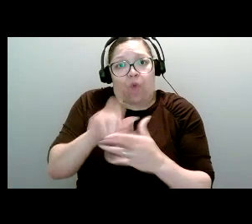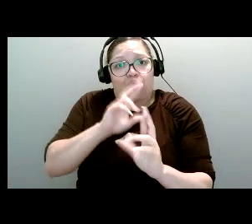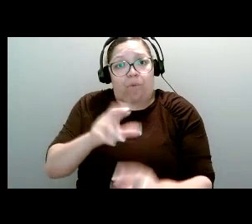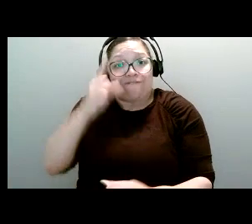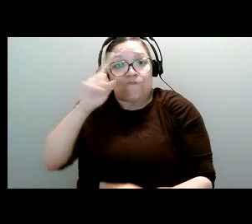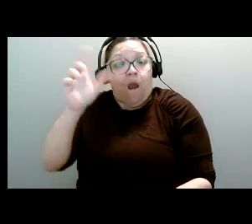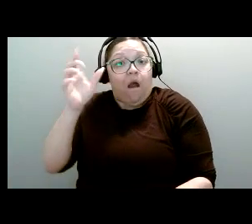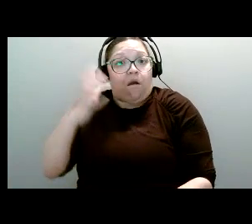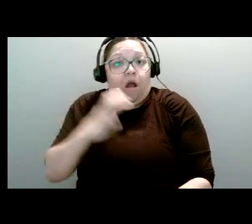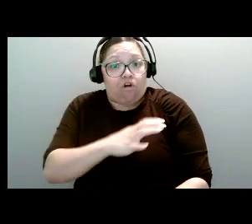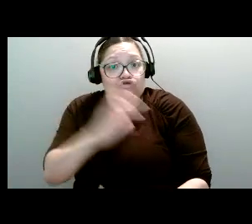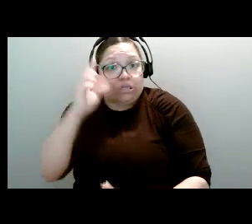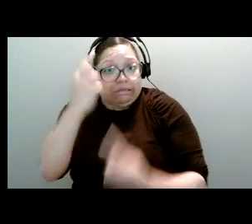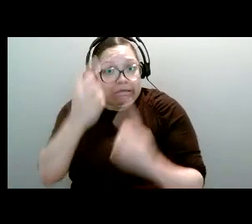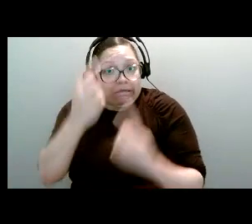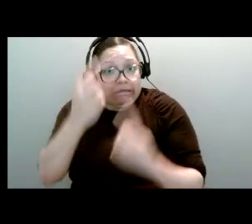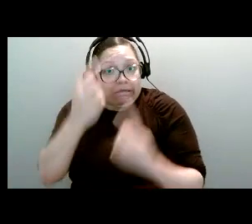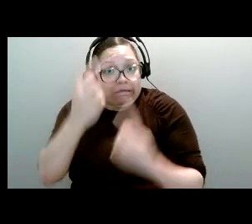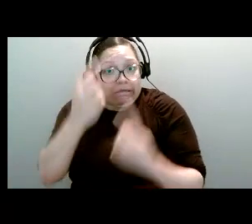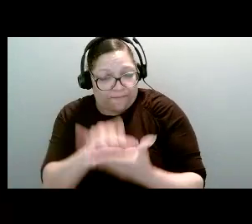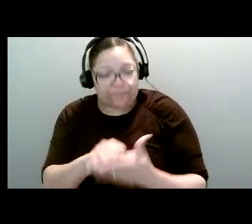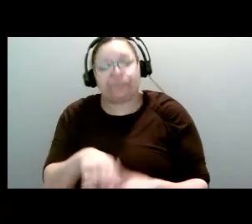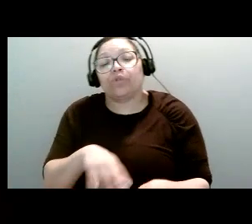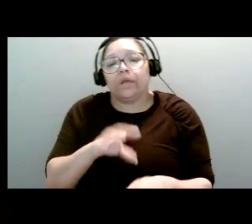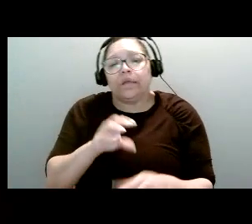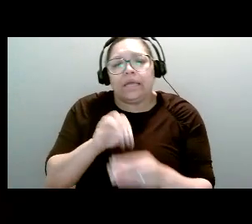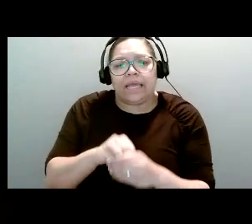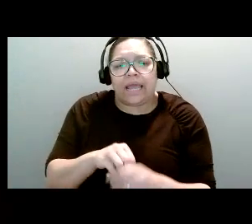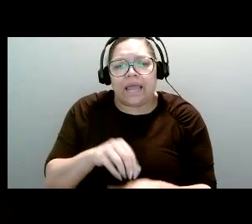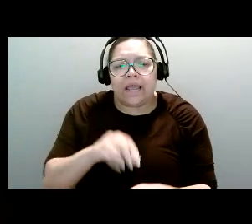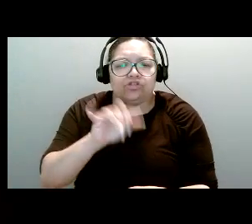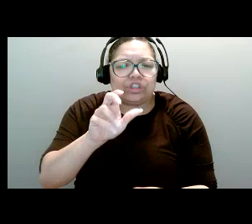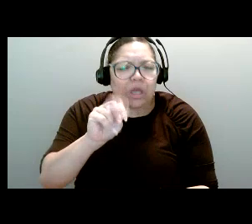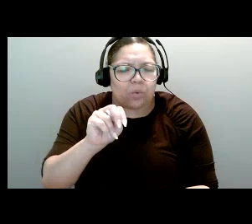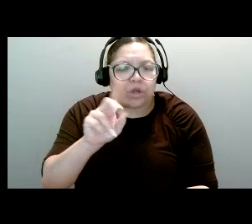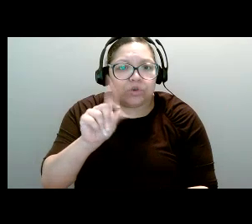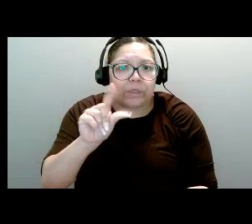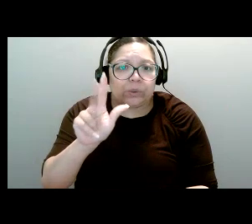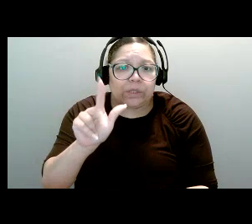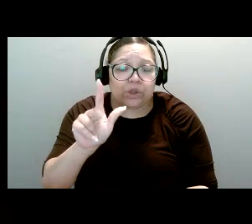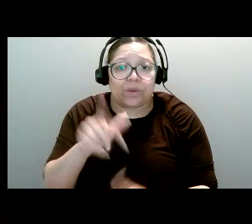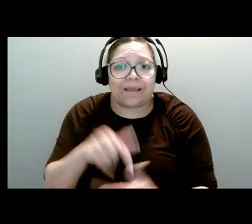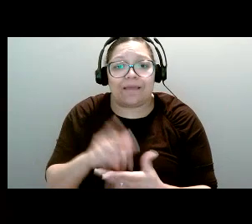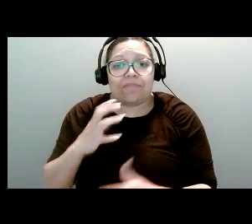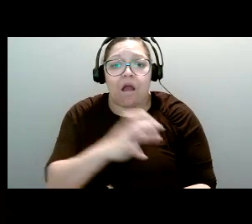So in 2000, January of 2023, the Congress passed legislation asking us